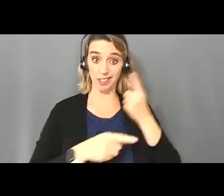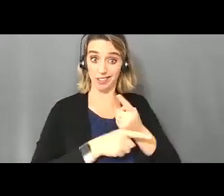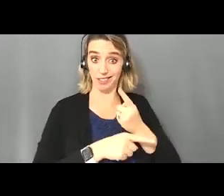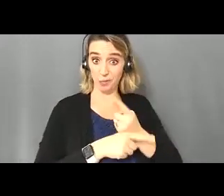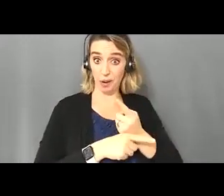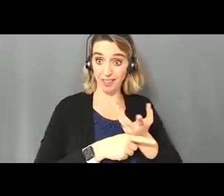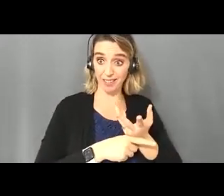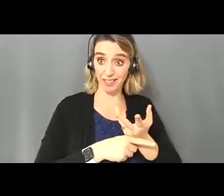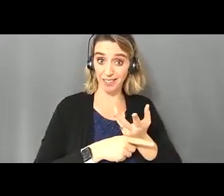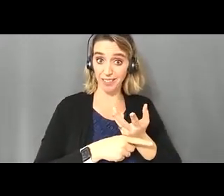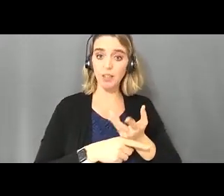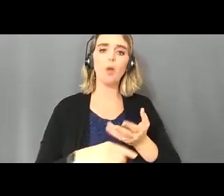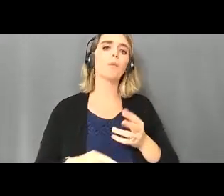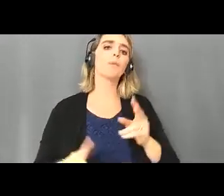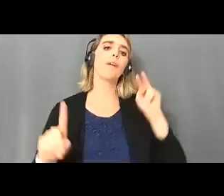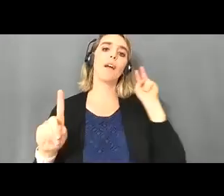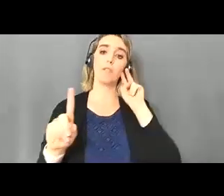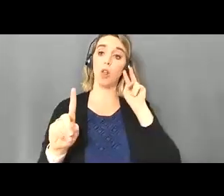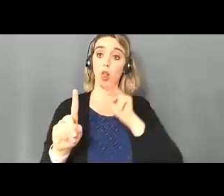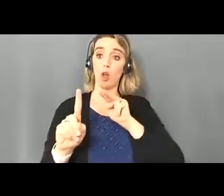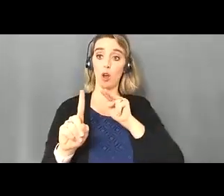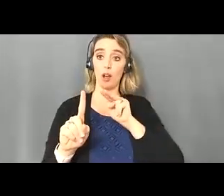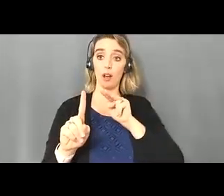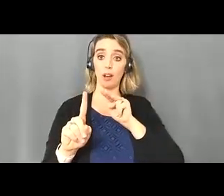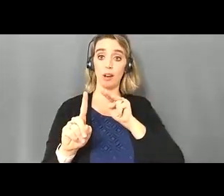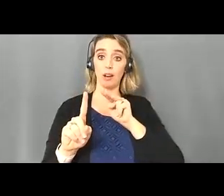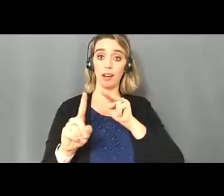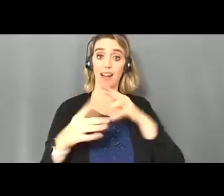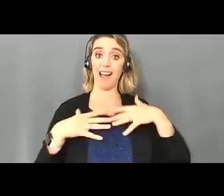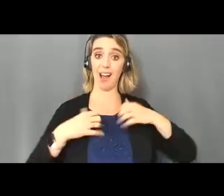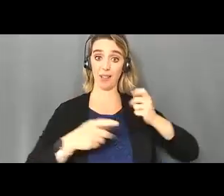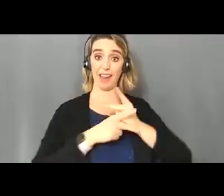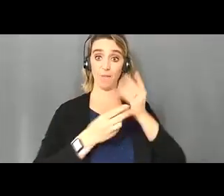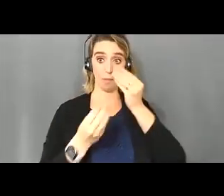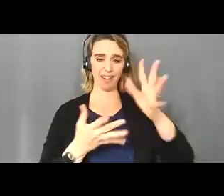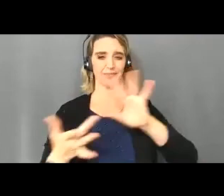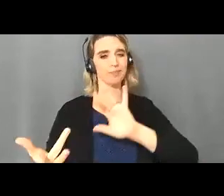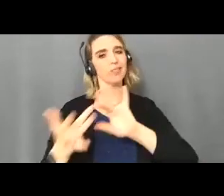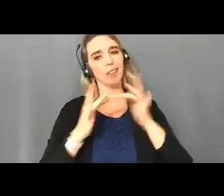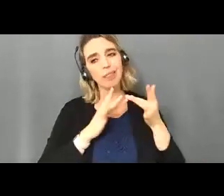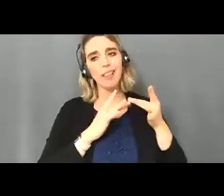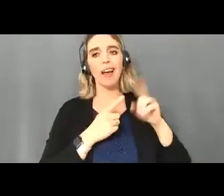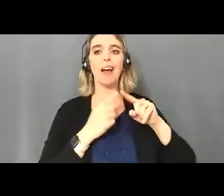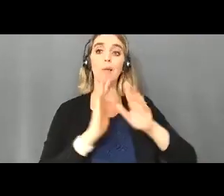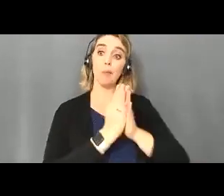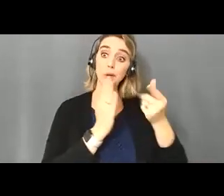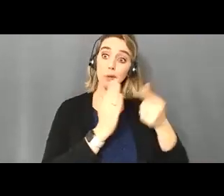So when you're looking at a healthcare information either online or at a bookstore or library,